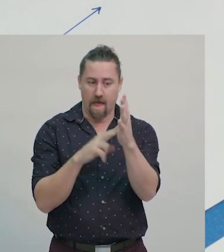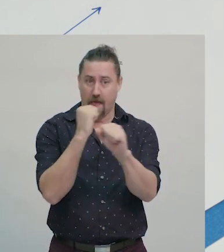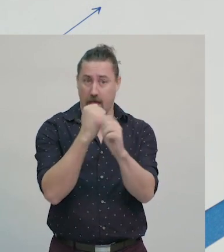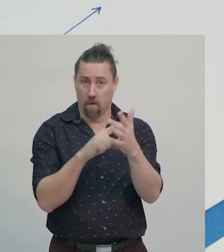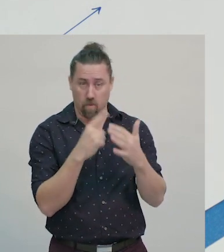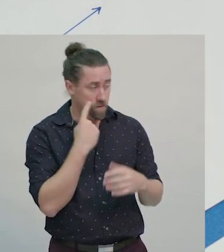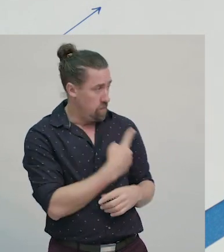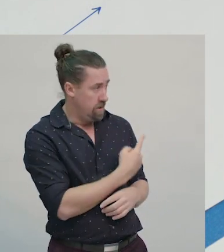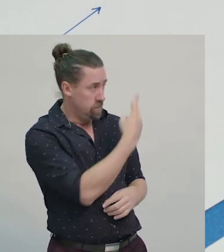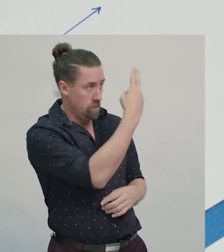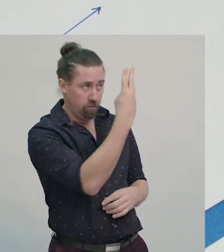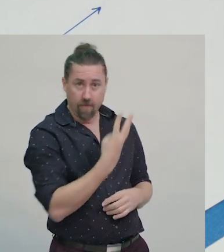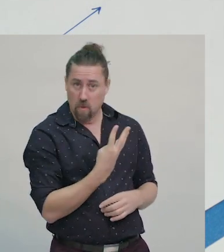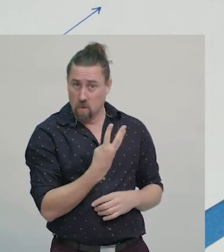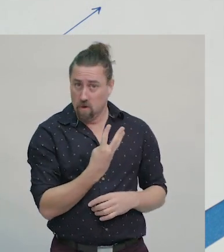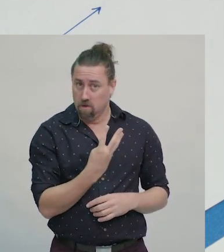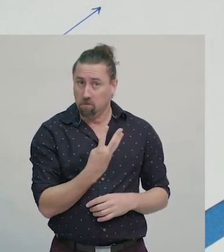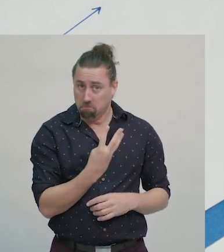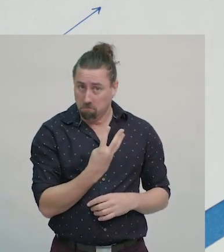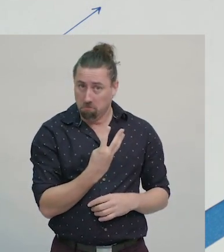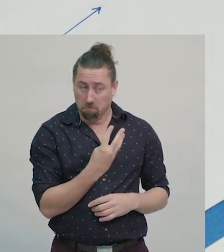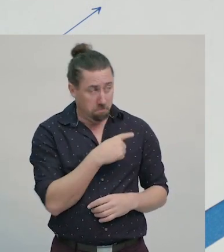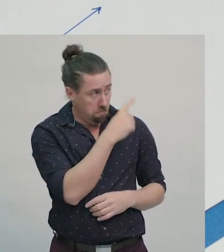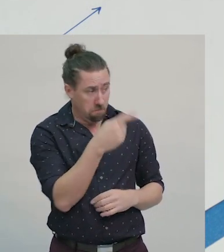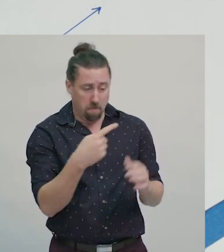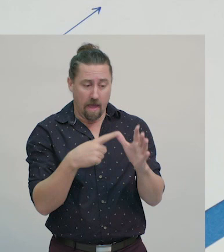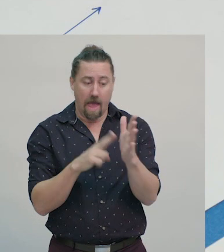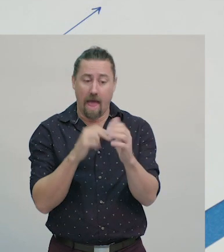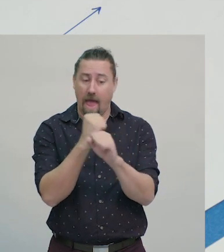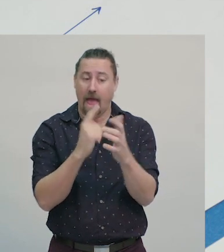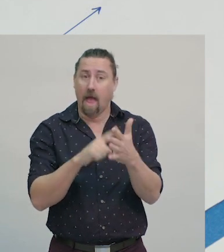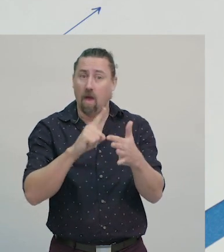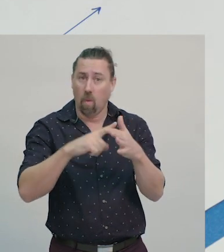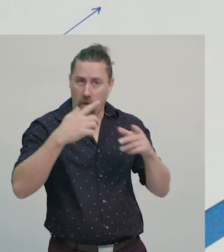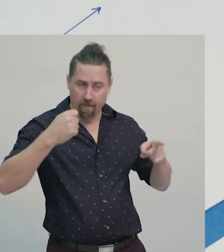These angles all intersect at a point called 'the point of intersection'.